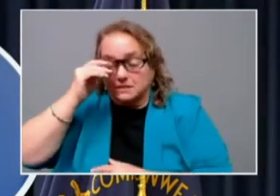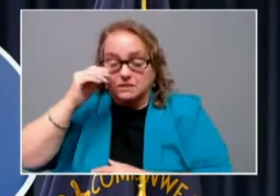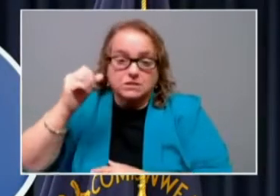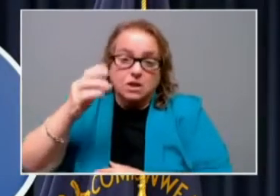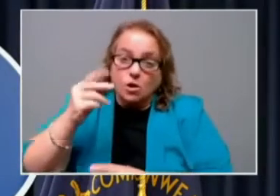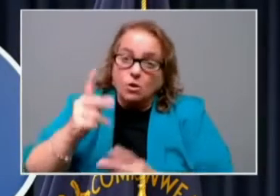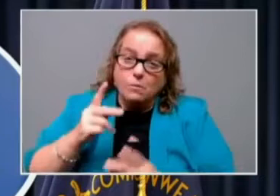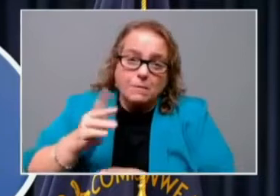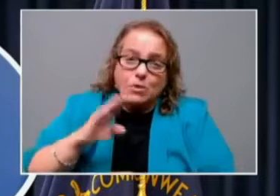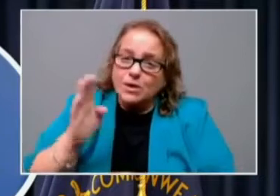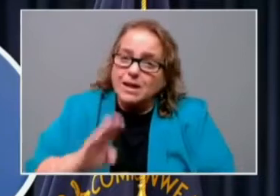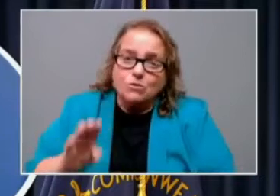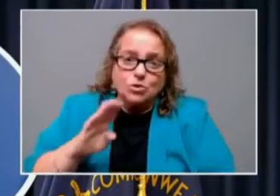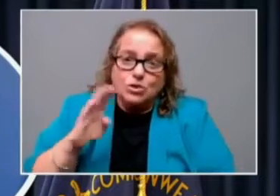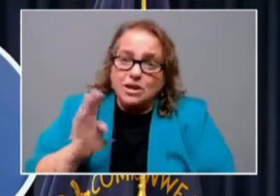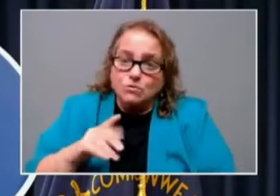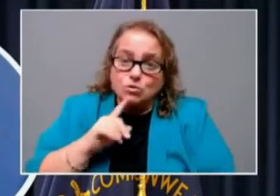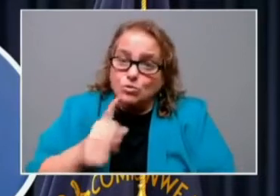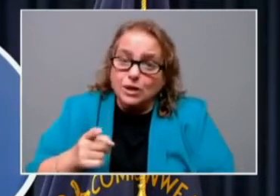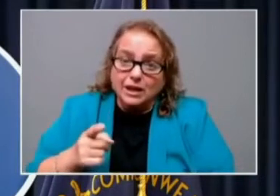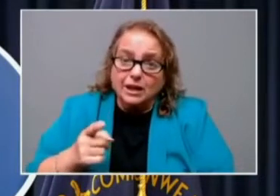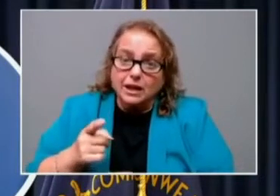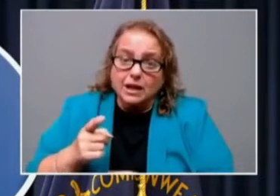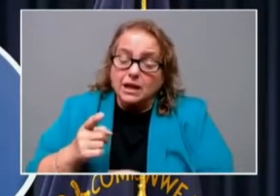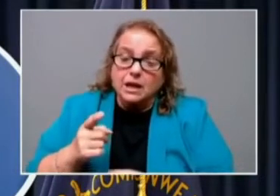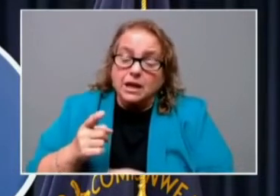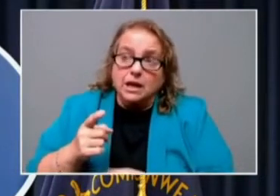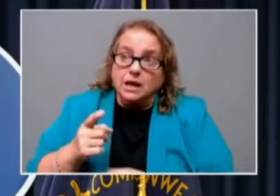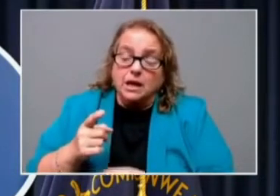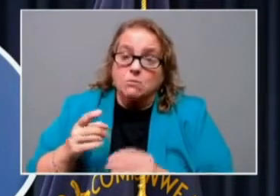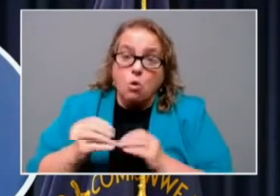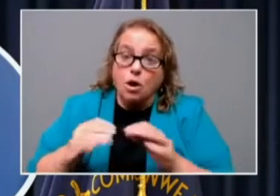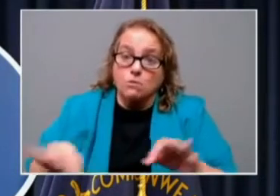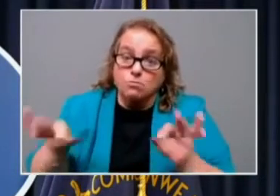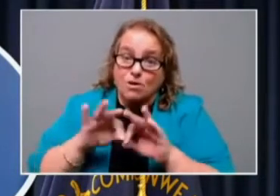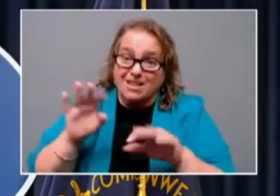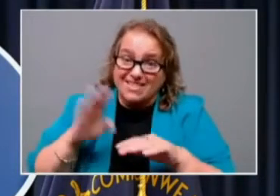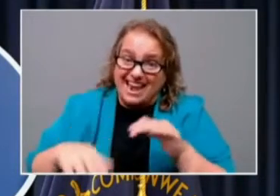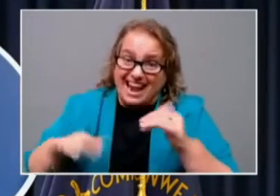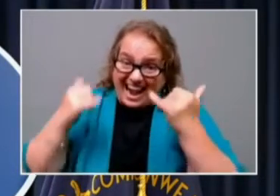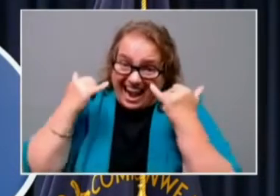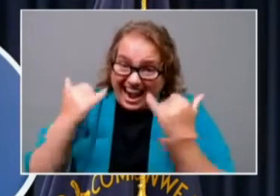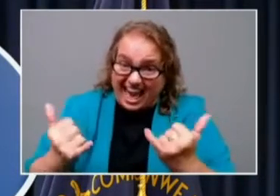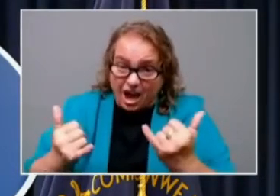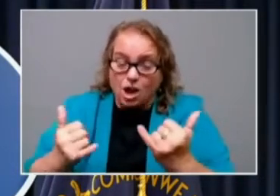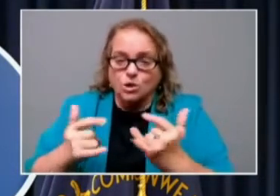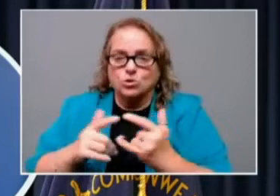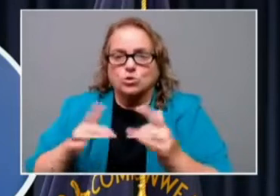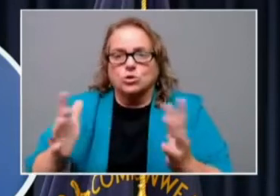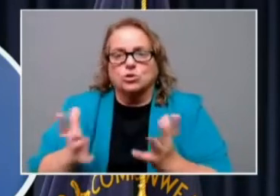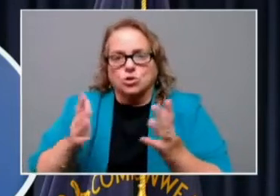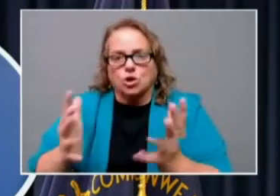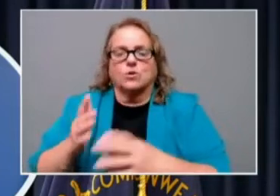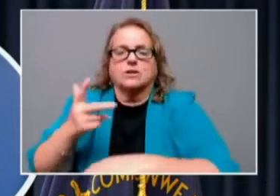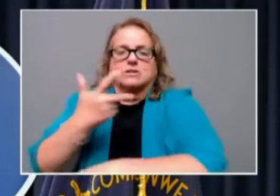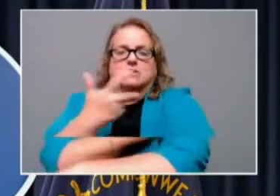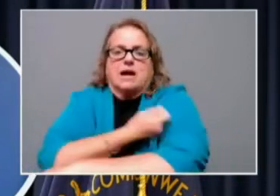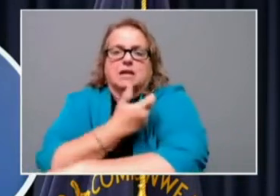never has it been more important than now to encourage vaccine uptake. We've got more than half of school age Children still eligible to get